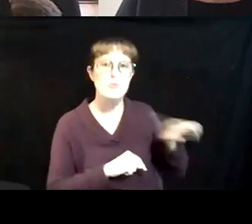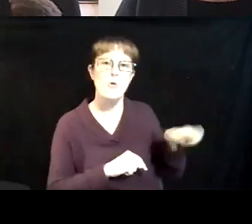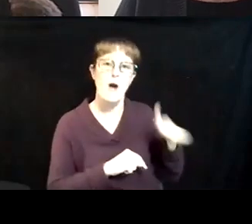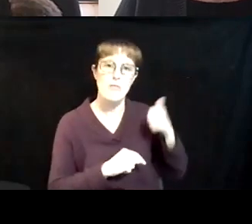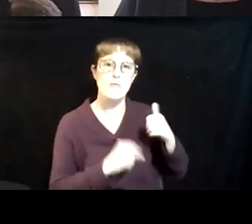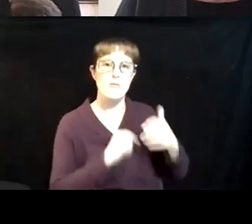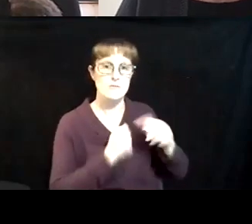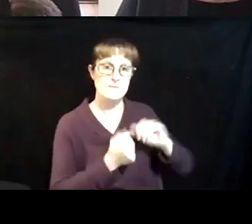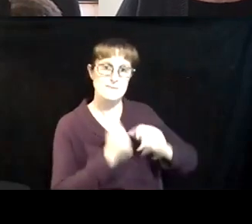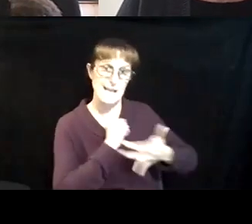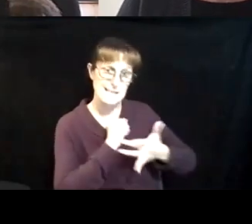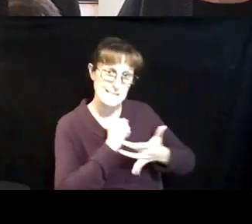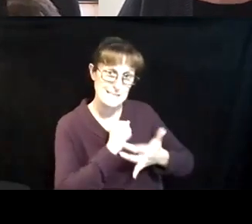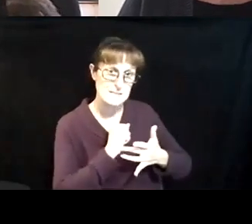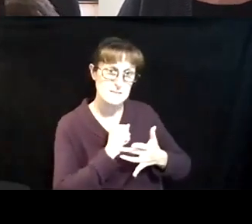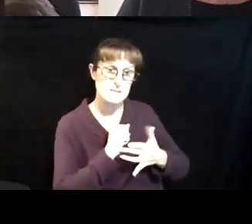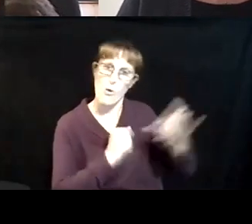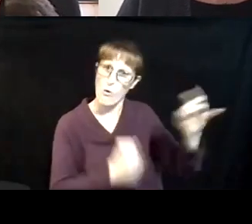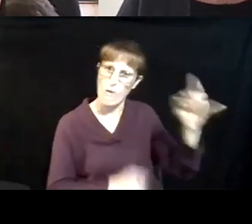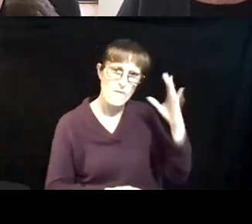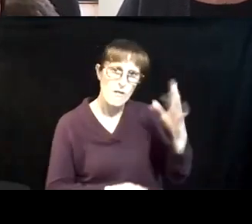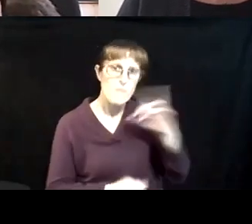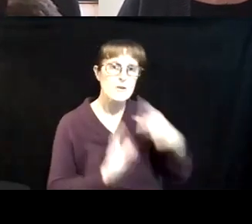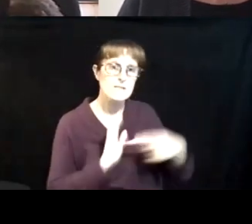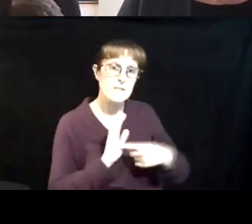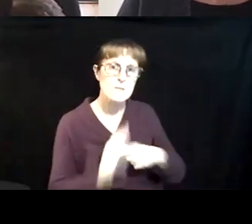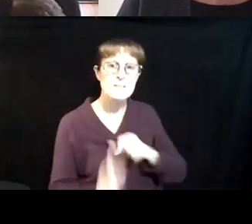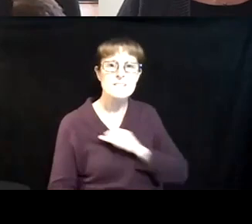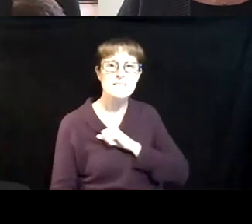They used to have staff grow their fingernails long